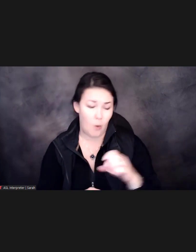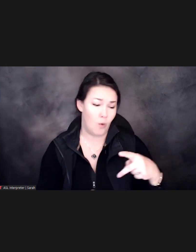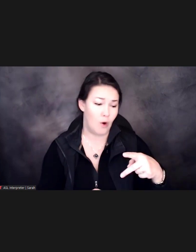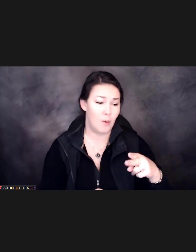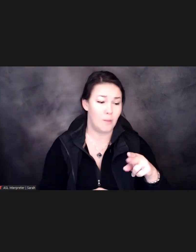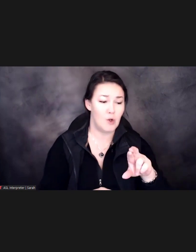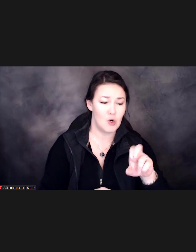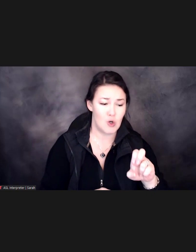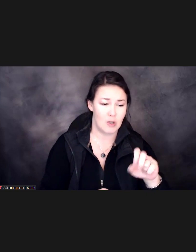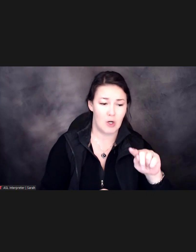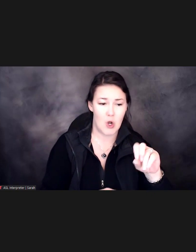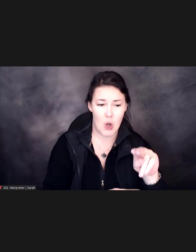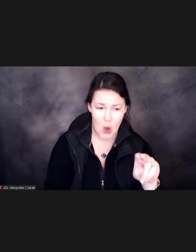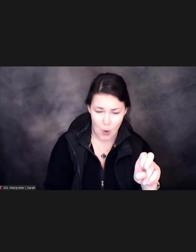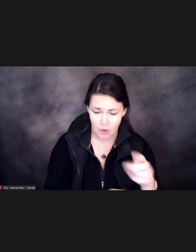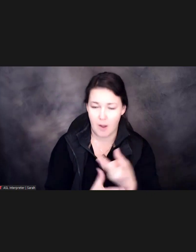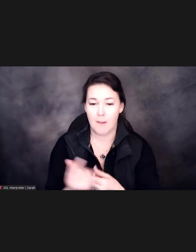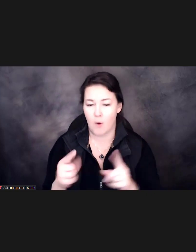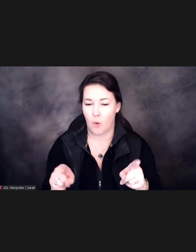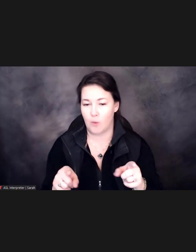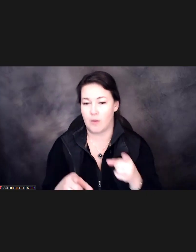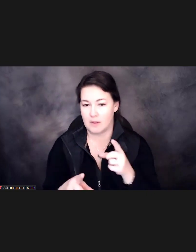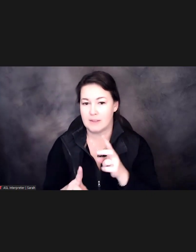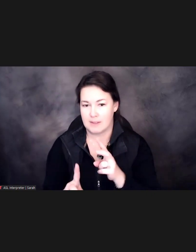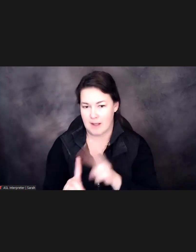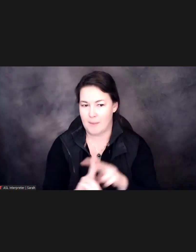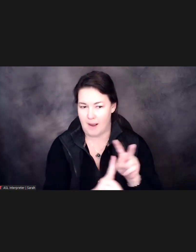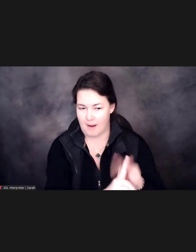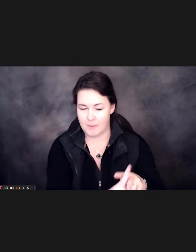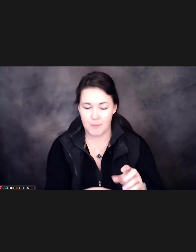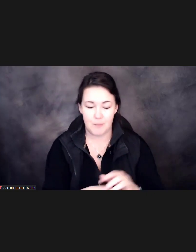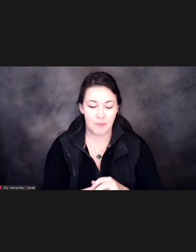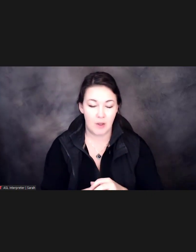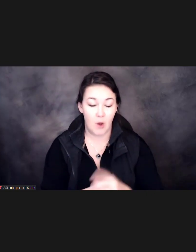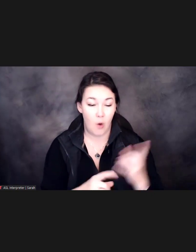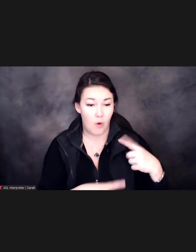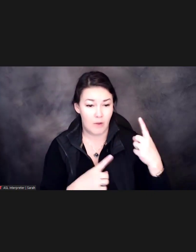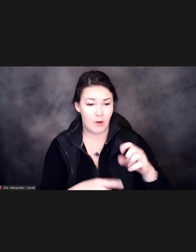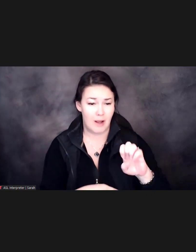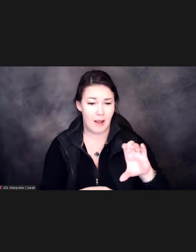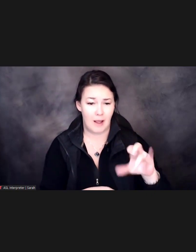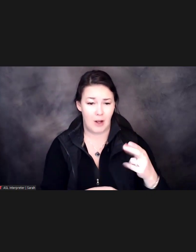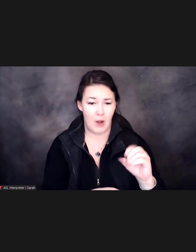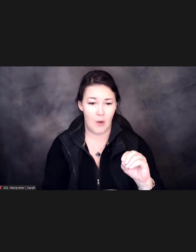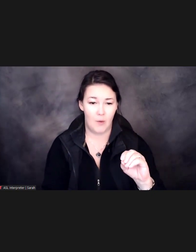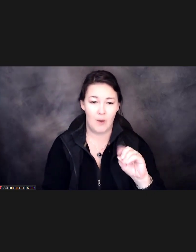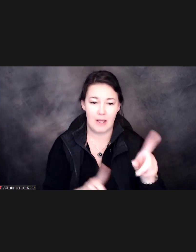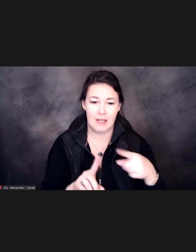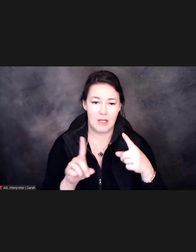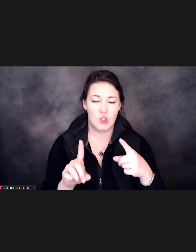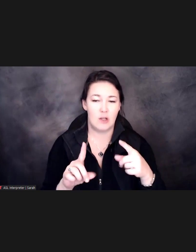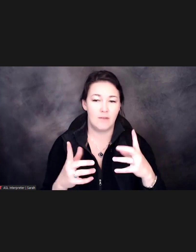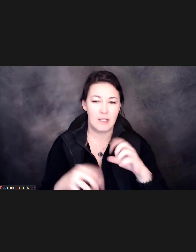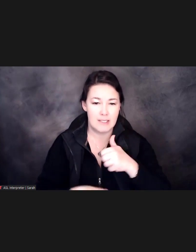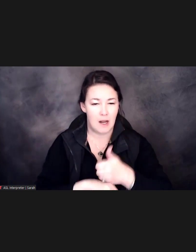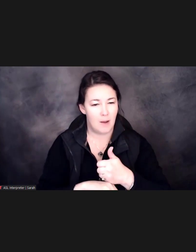audiometry screening. Over the years, the ECHO Initiative developed a wide range